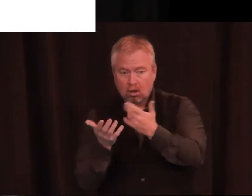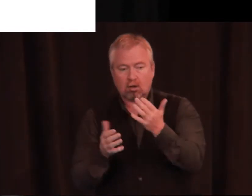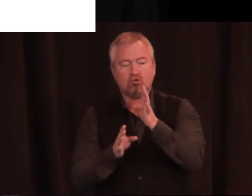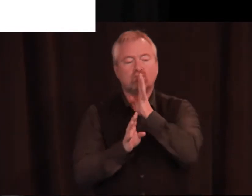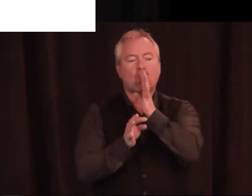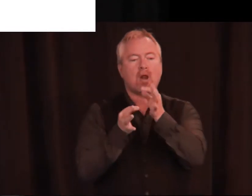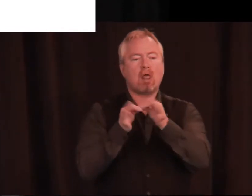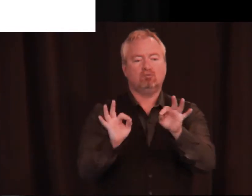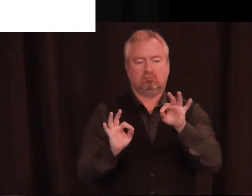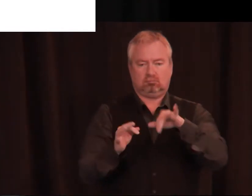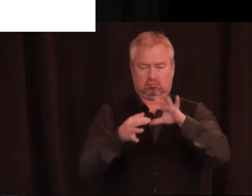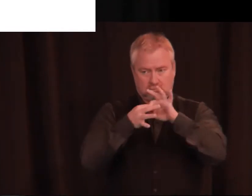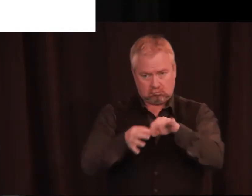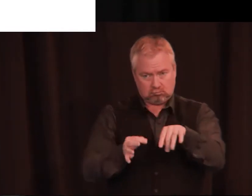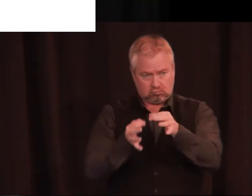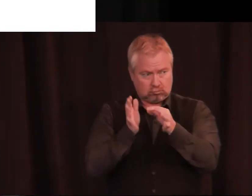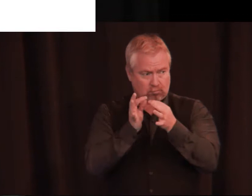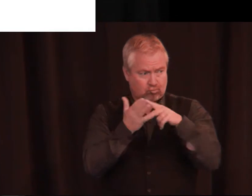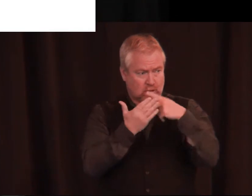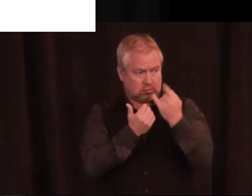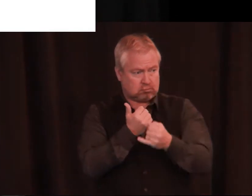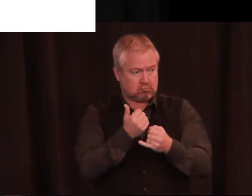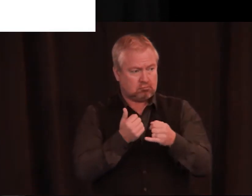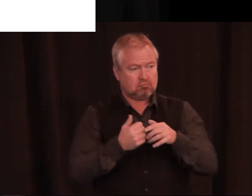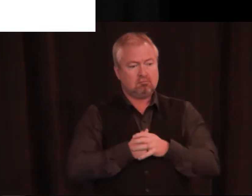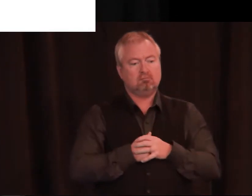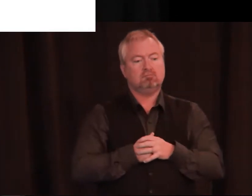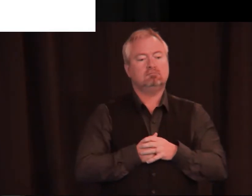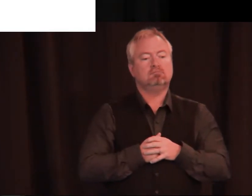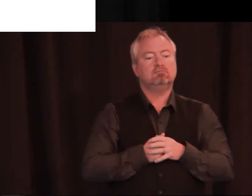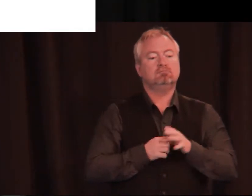So we were looking at, how they were acquiring spoken English,